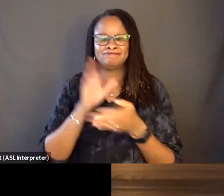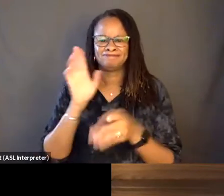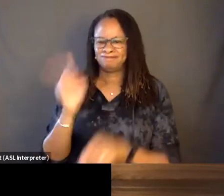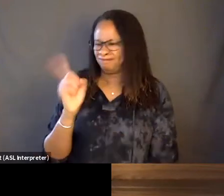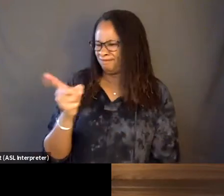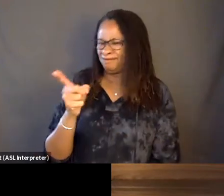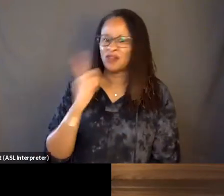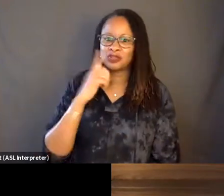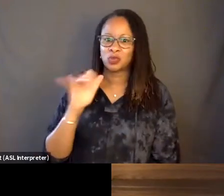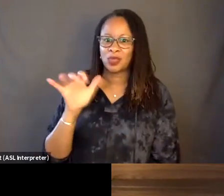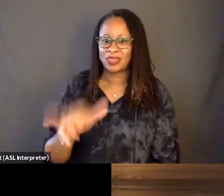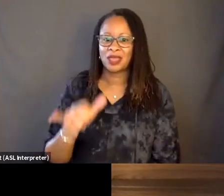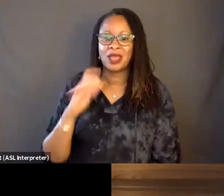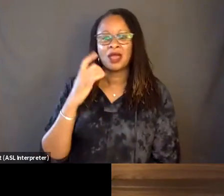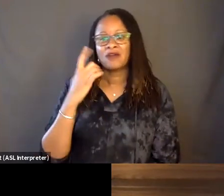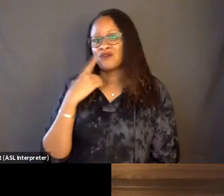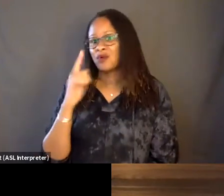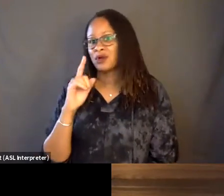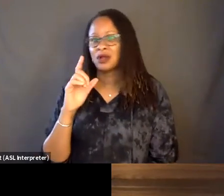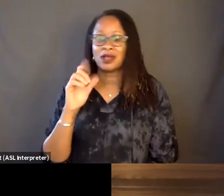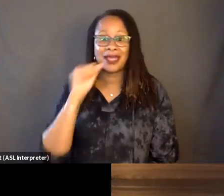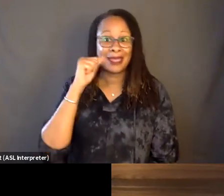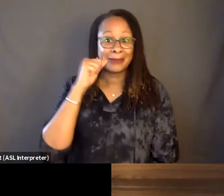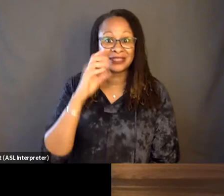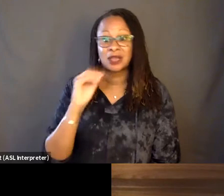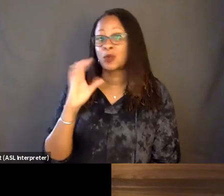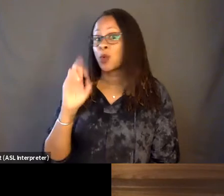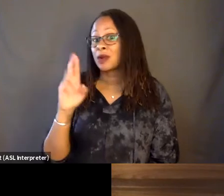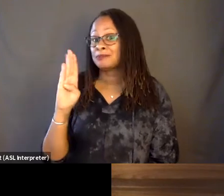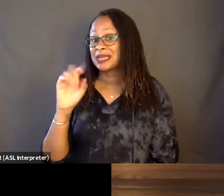Or in the case of even Amazon or Bezos, every single time